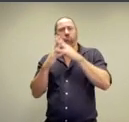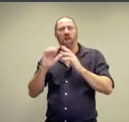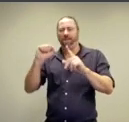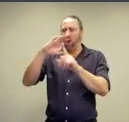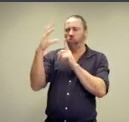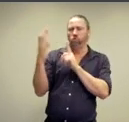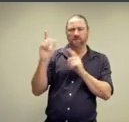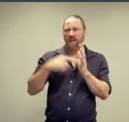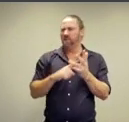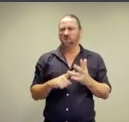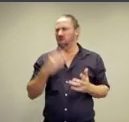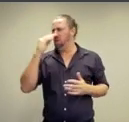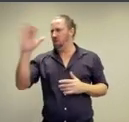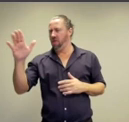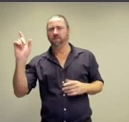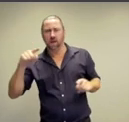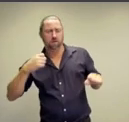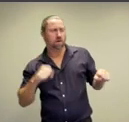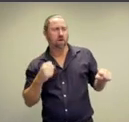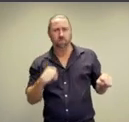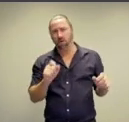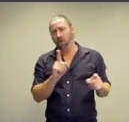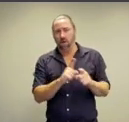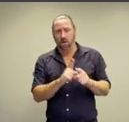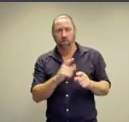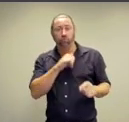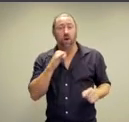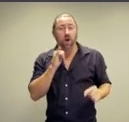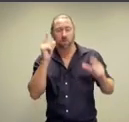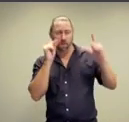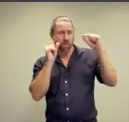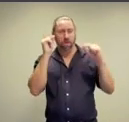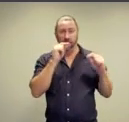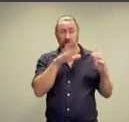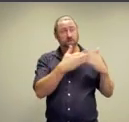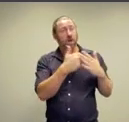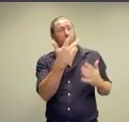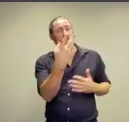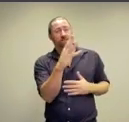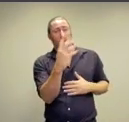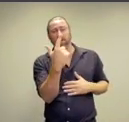and whilst they remained mostly an